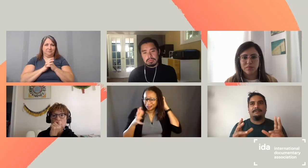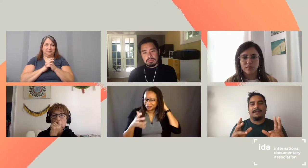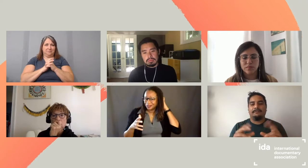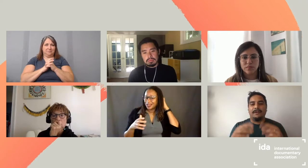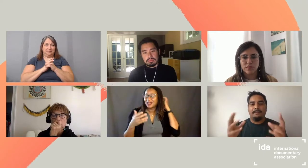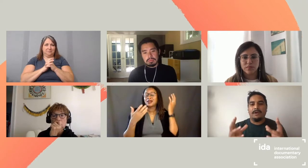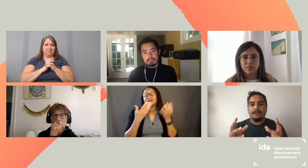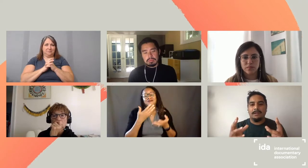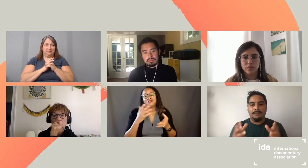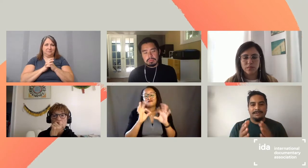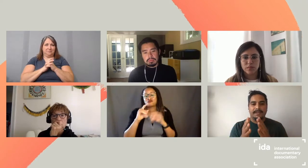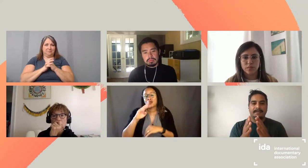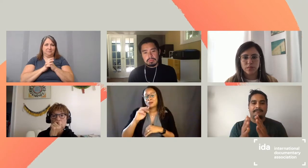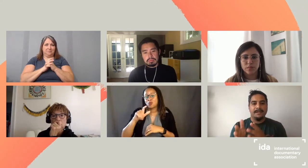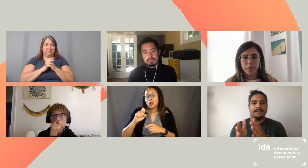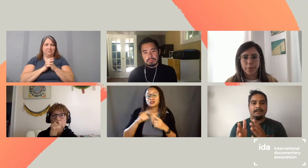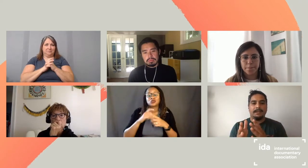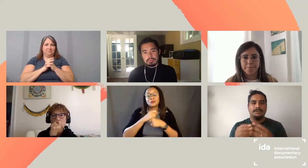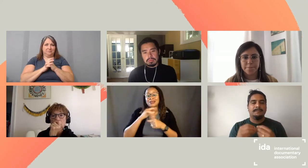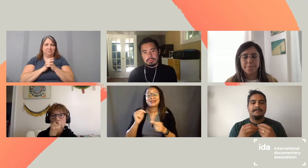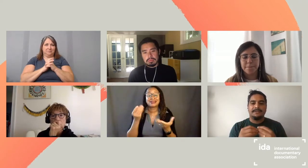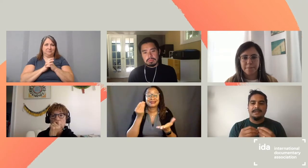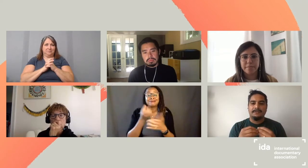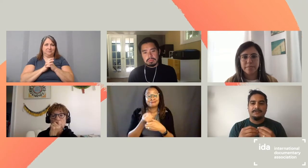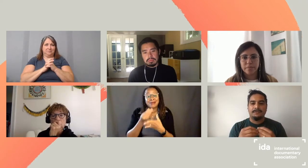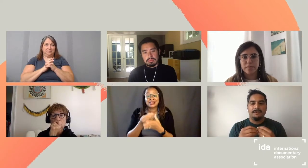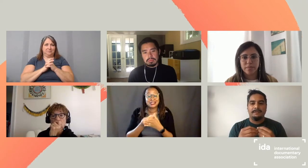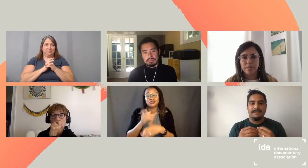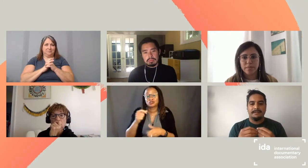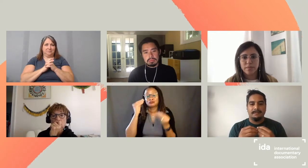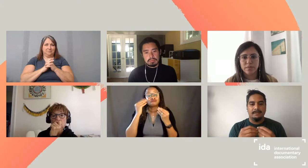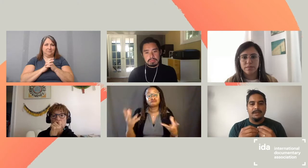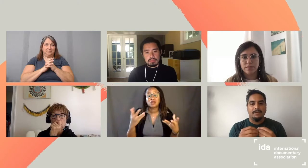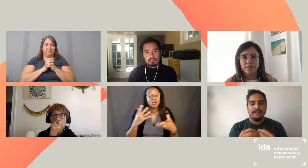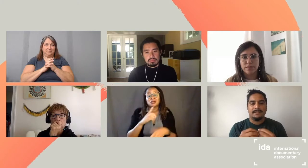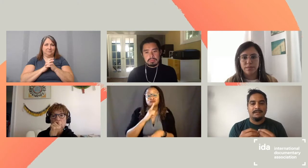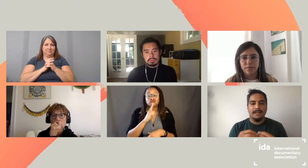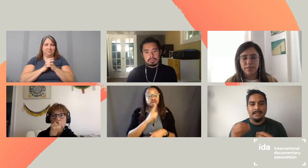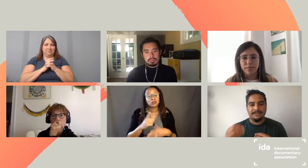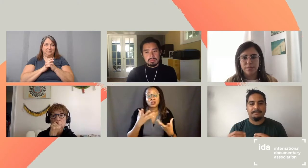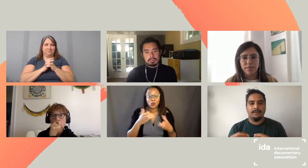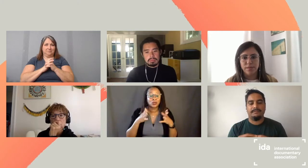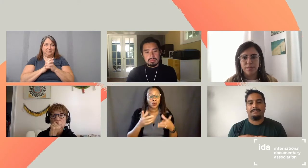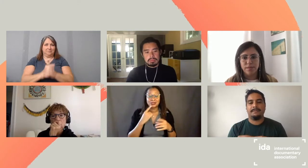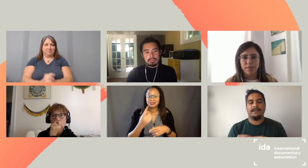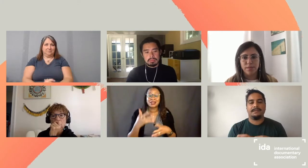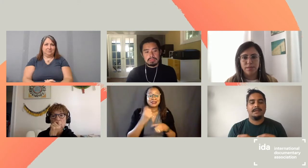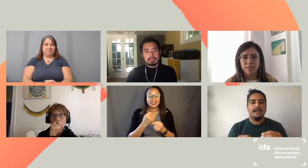sort of like framework in order to get funding. Like you should be able to tell your story authentically, the way you wanna tell it and get support from PBS